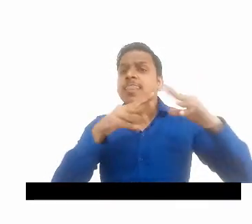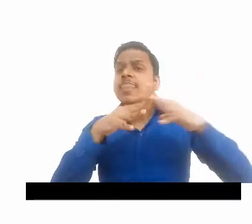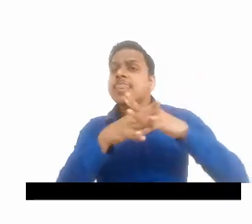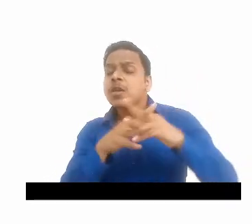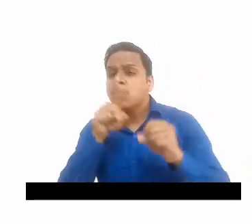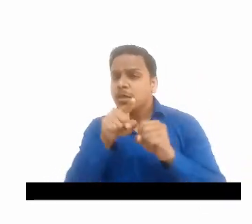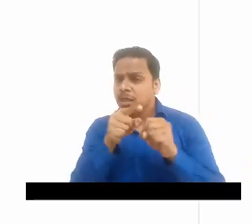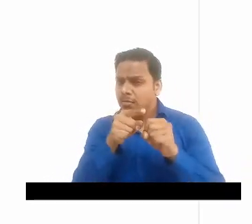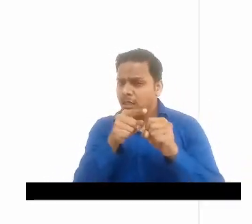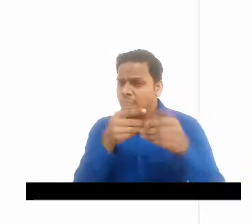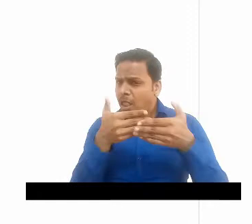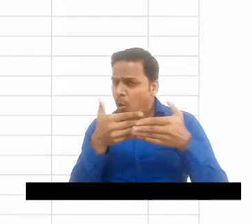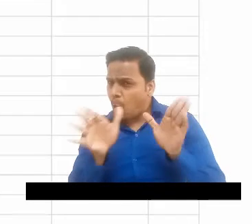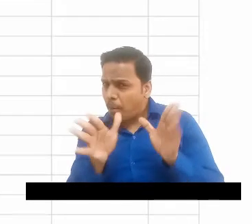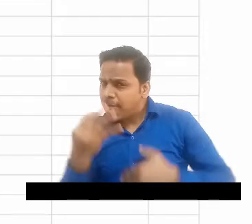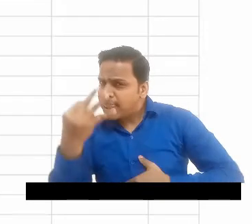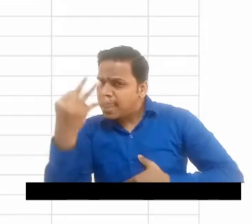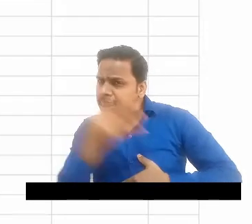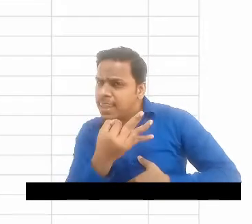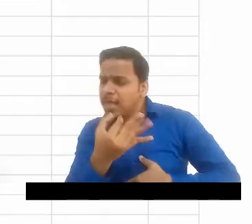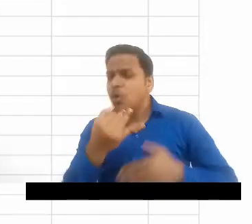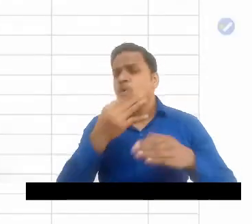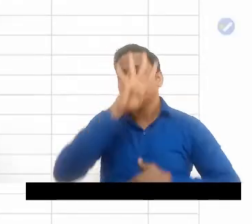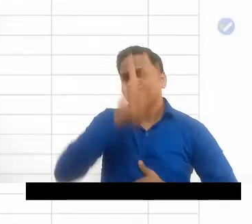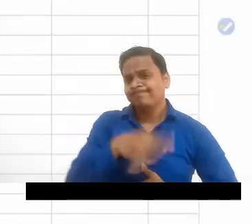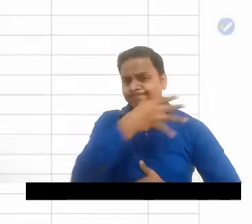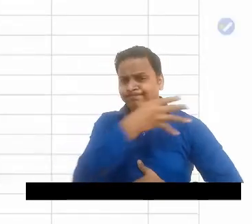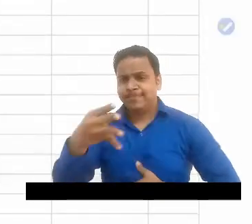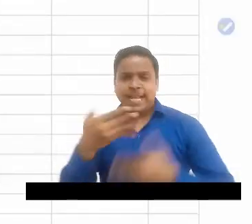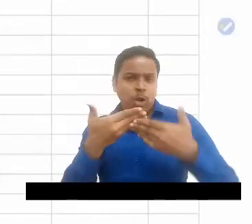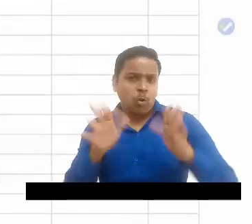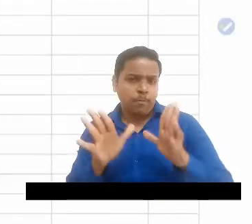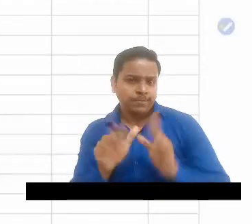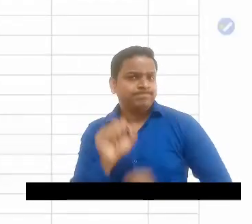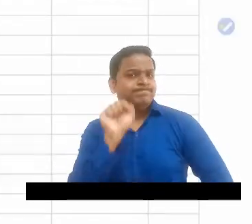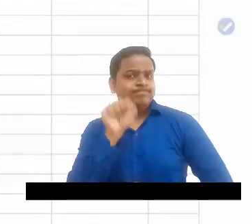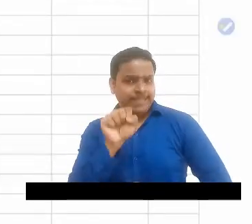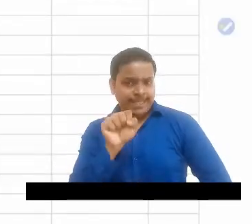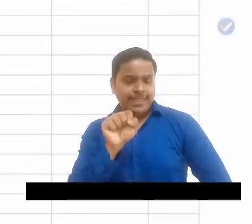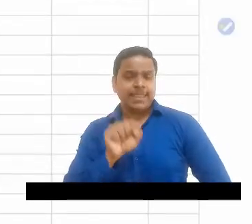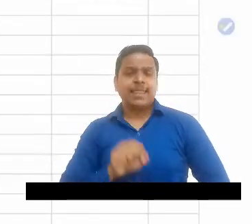Now this will open up a new Untitled spreadsheet. Yes.